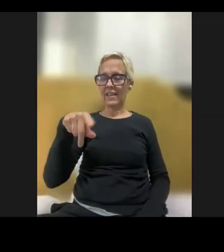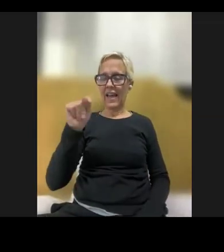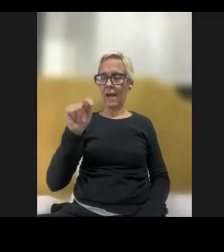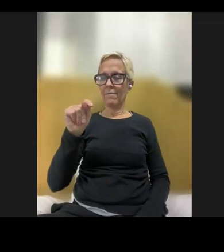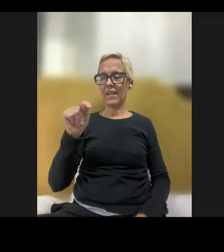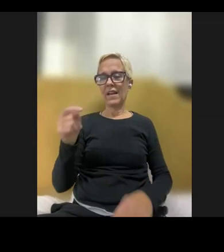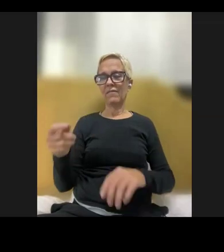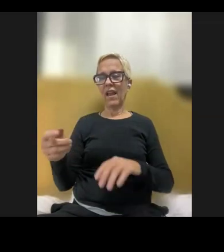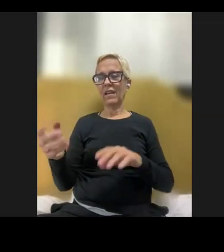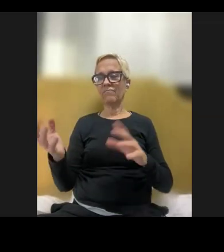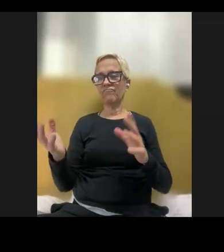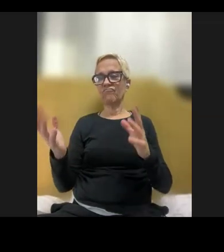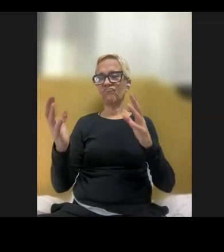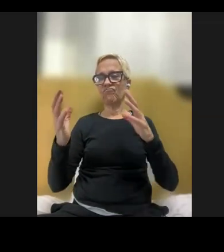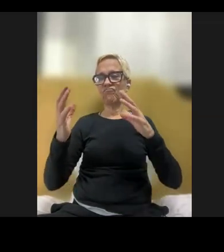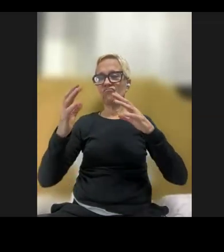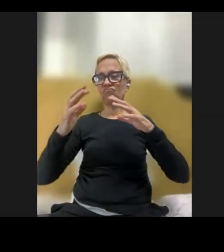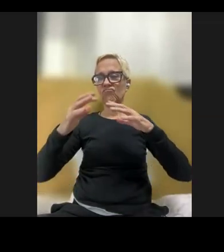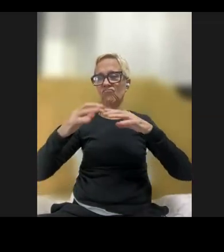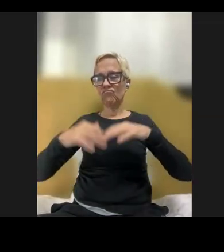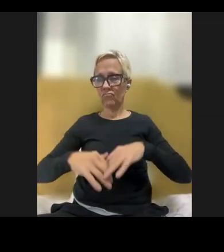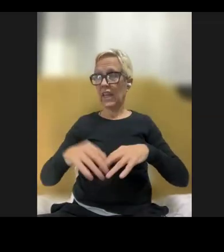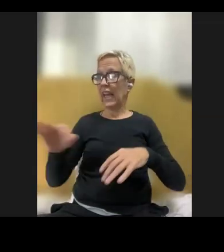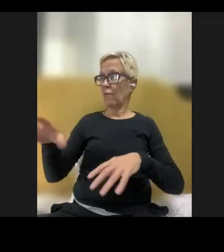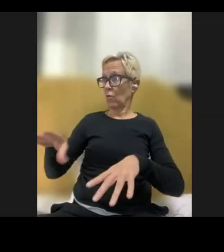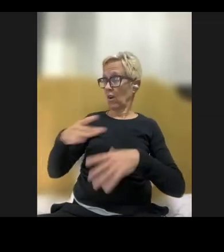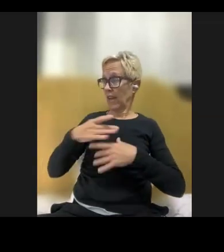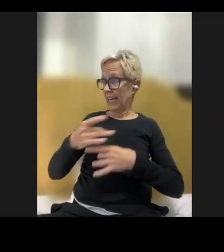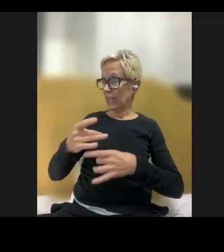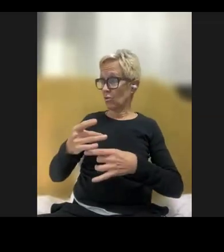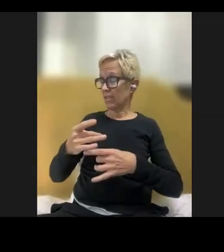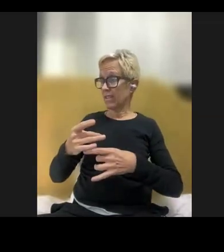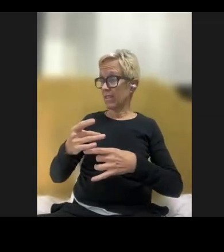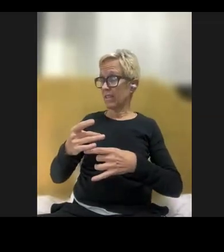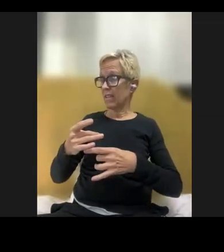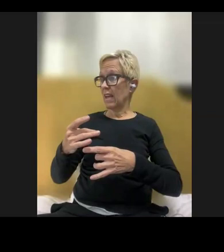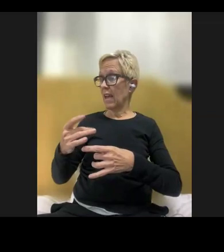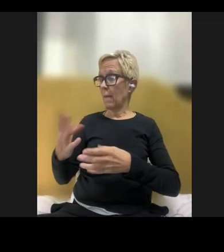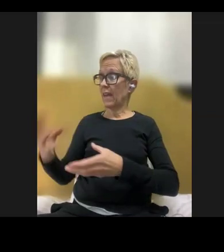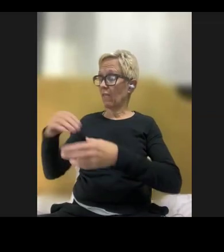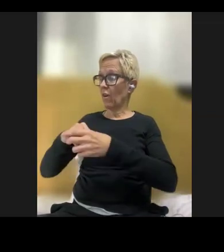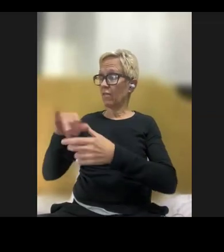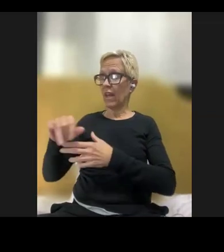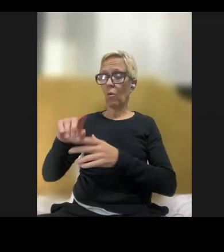And you know, we Kansas adapt kind of died.